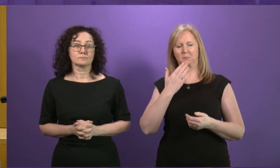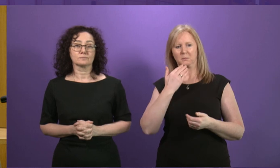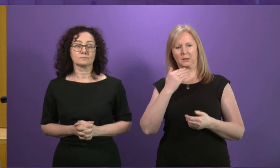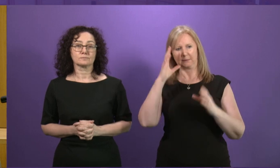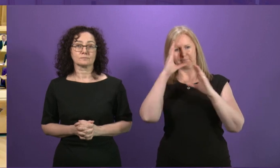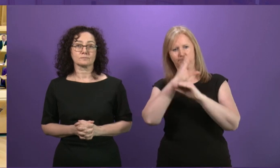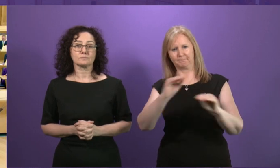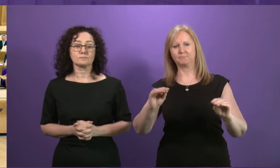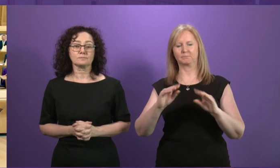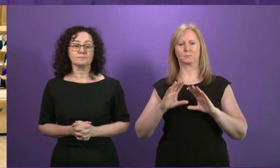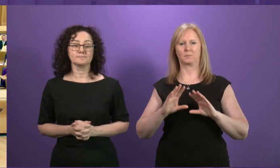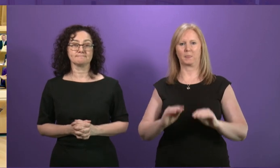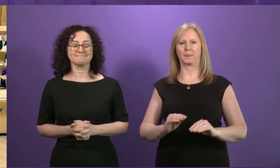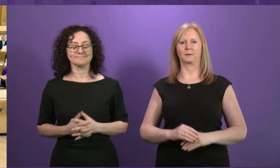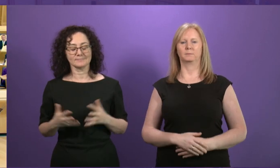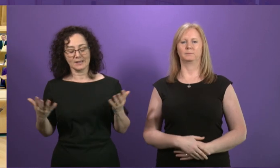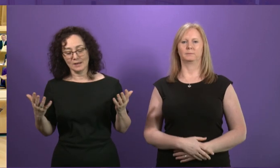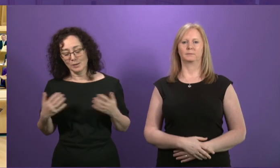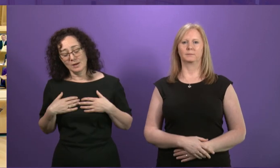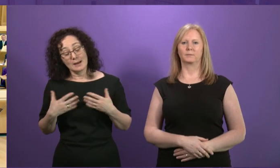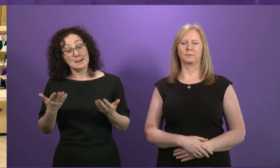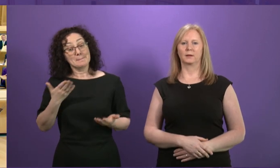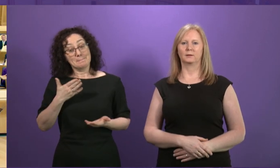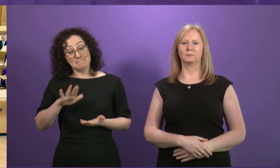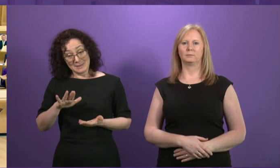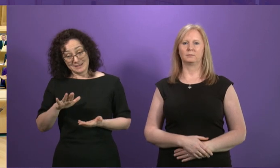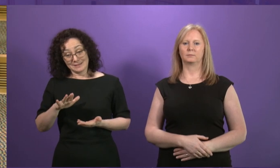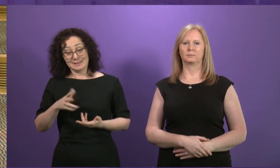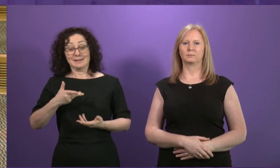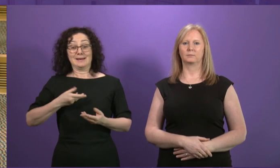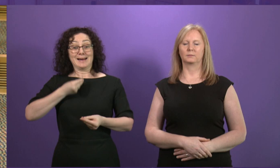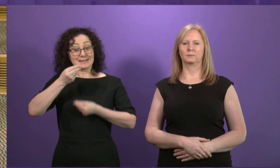The First Minister: I have already set out to the chamber, as